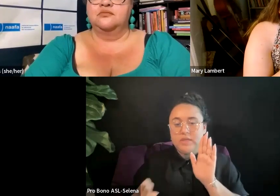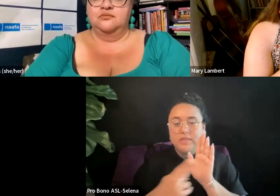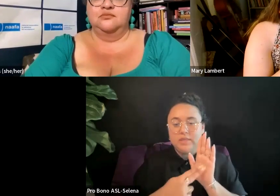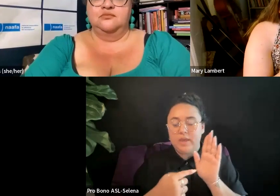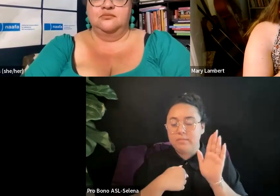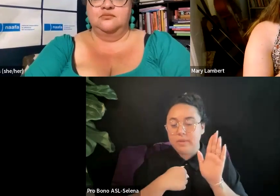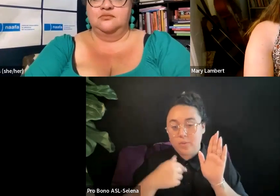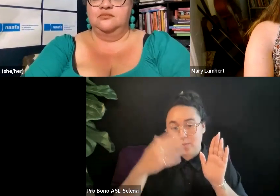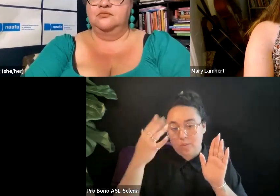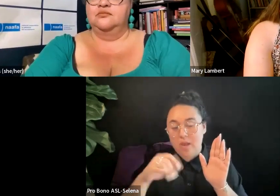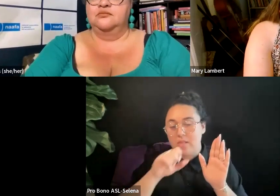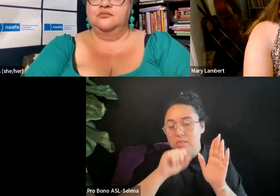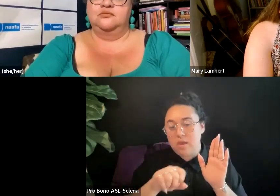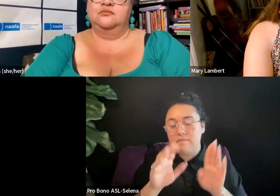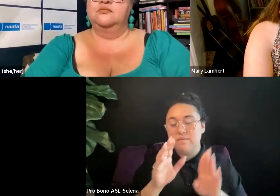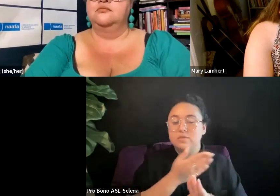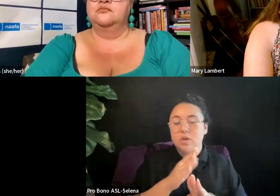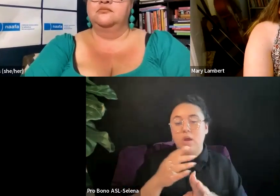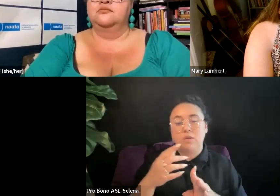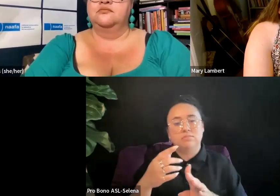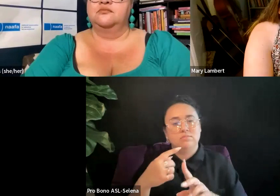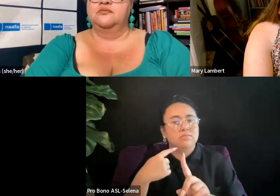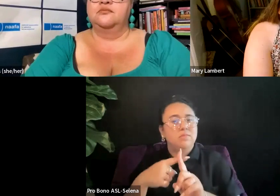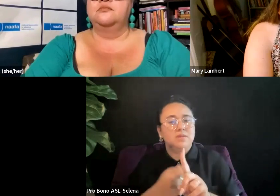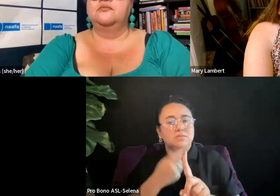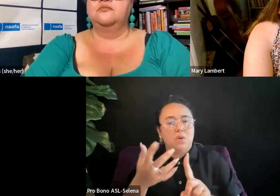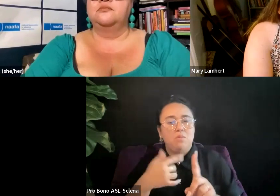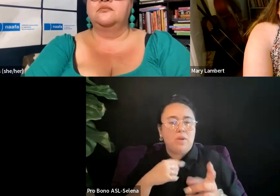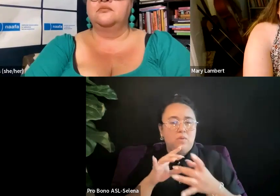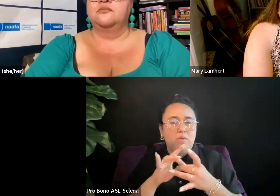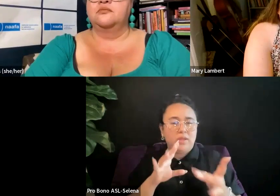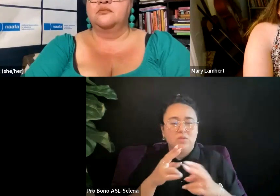the song poem that I that I had released and he really fought for.